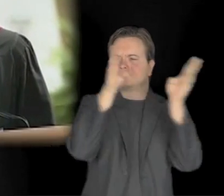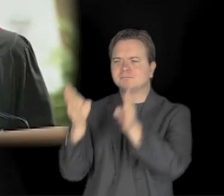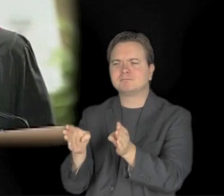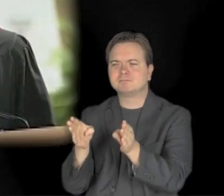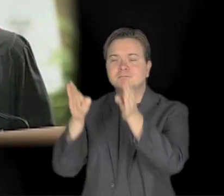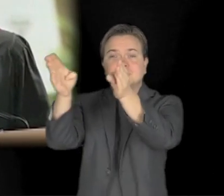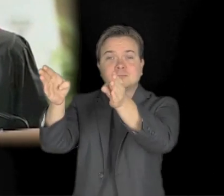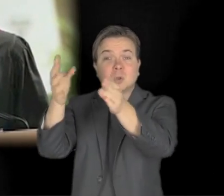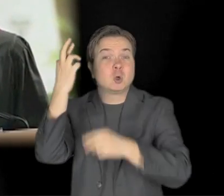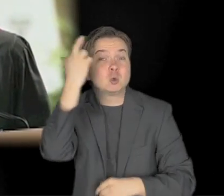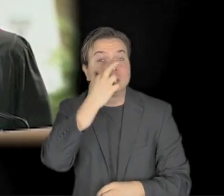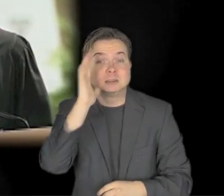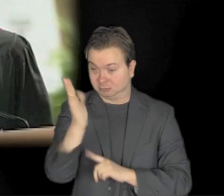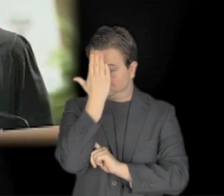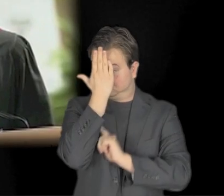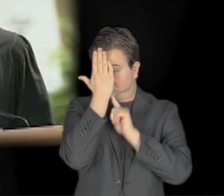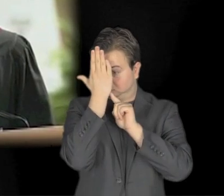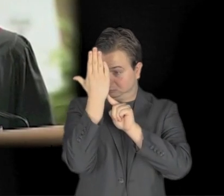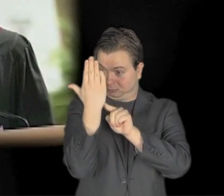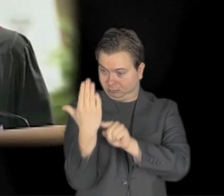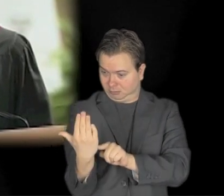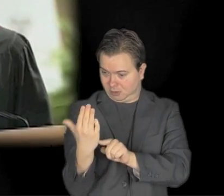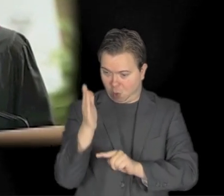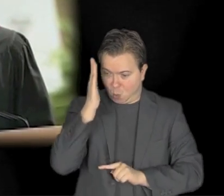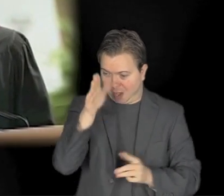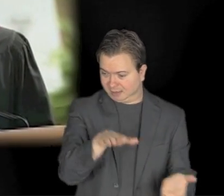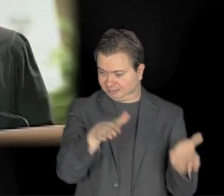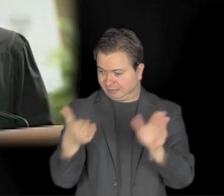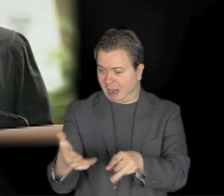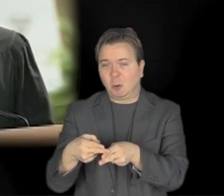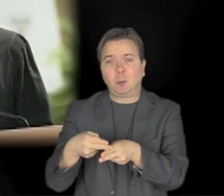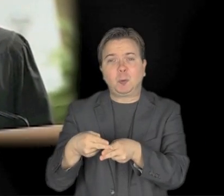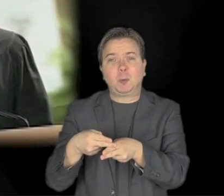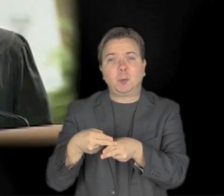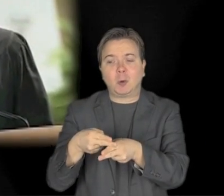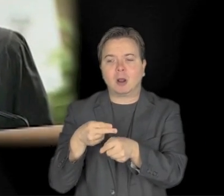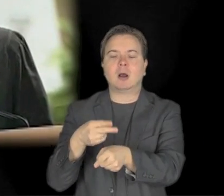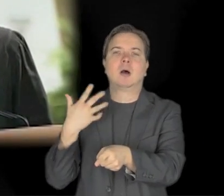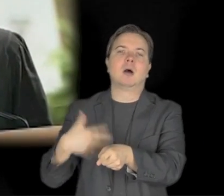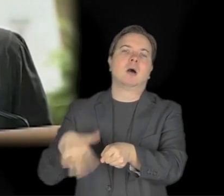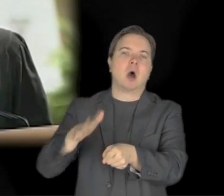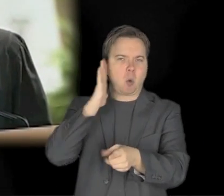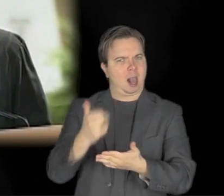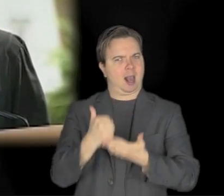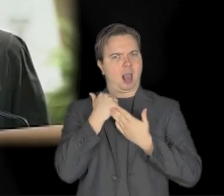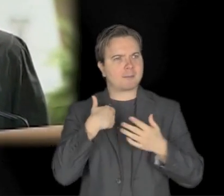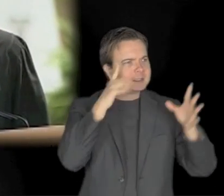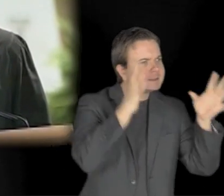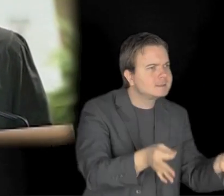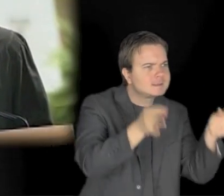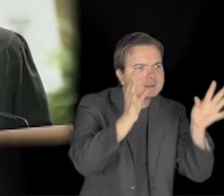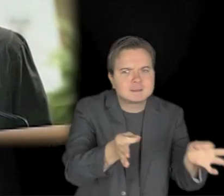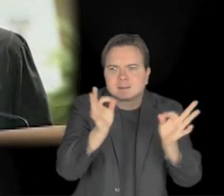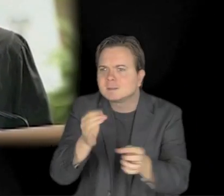Remembering that I'll be dead soon is the most important tool I've ever encountered to help me make the big choices in life.